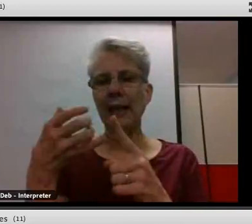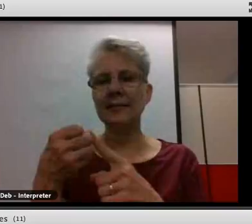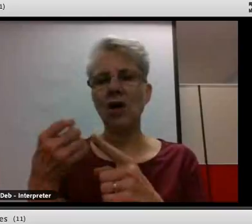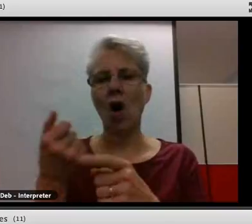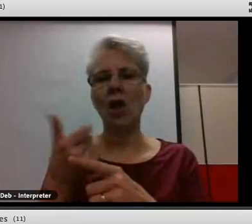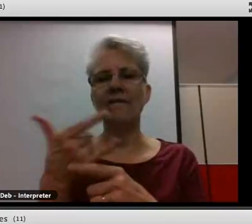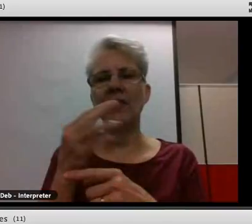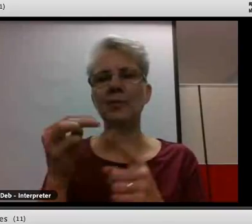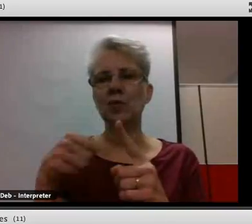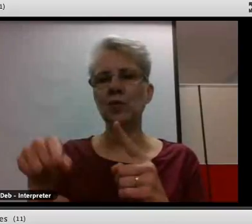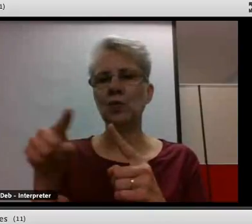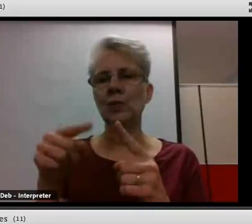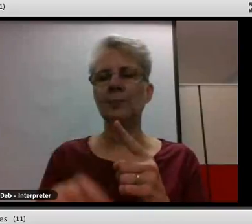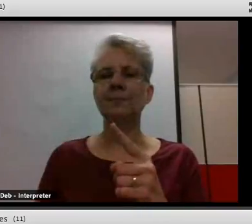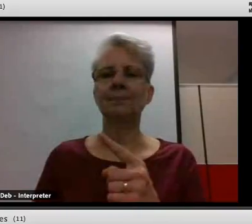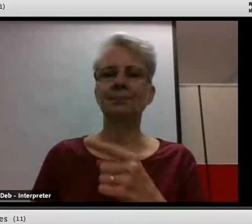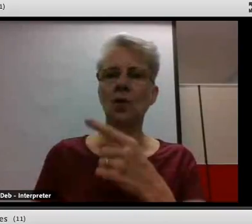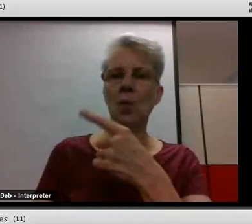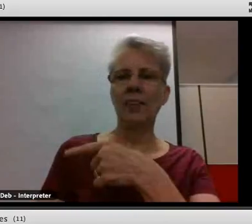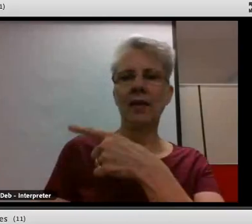when the screen reader picks it up.